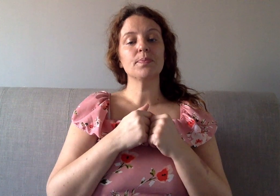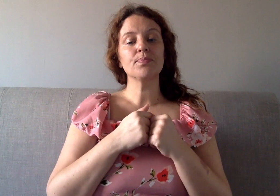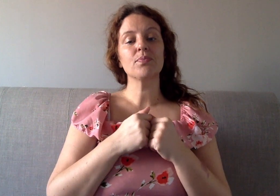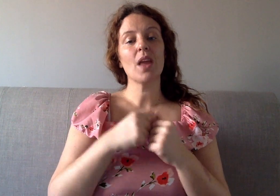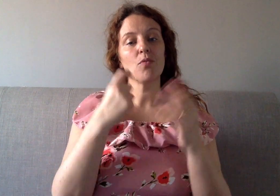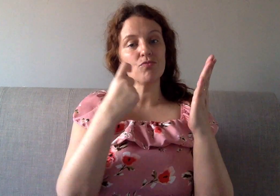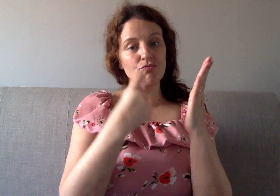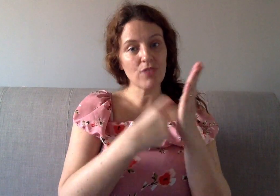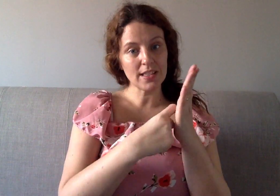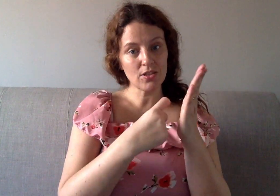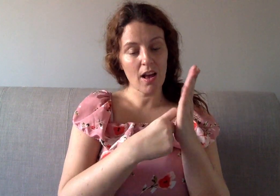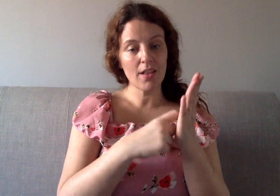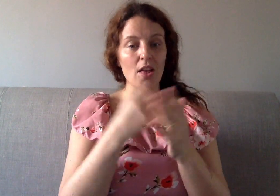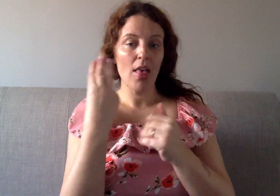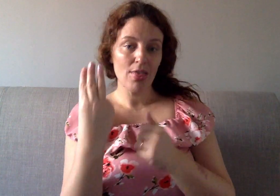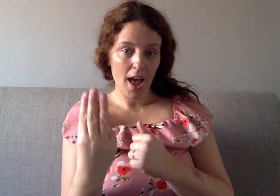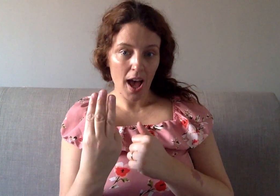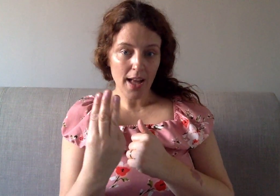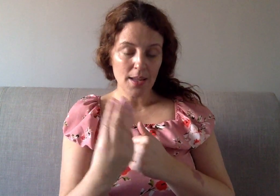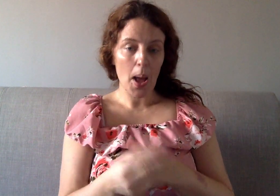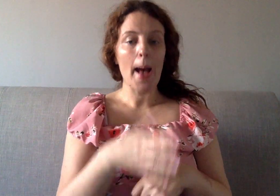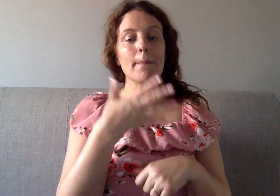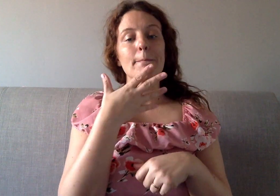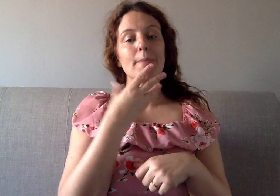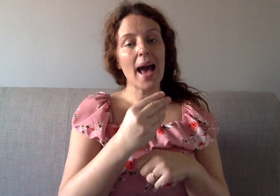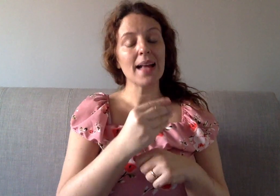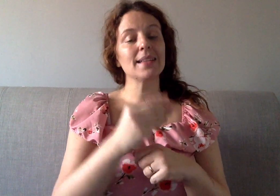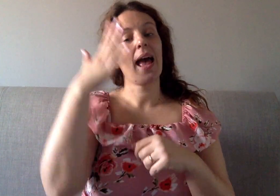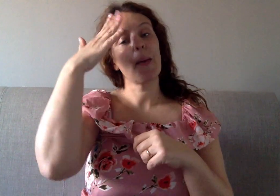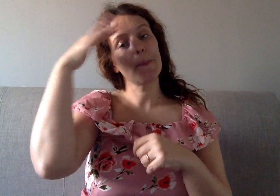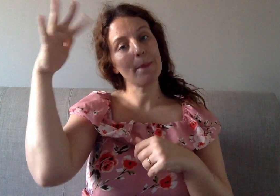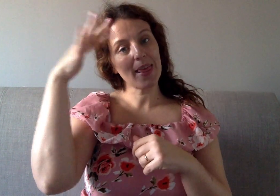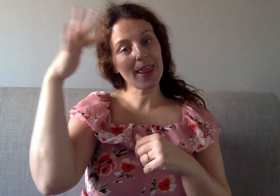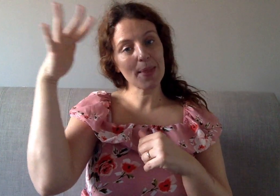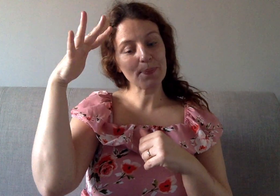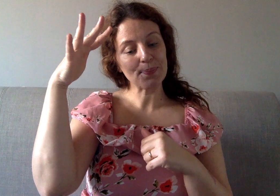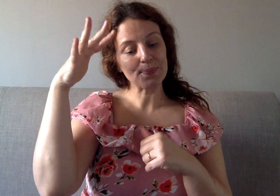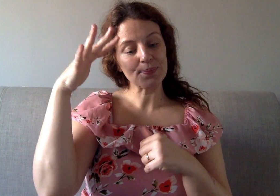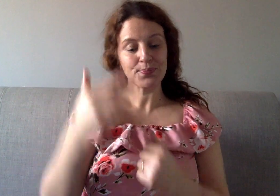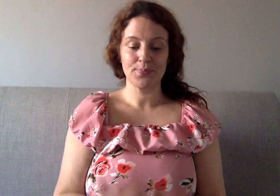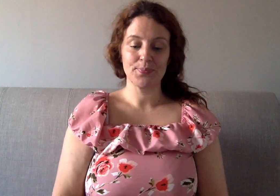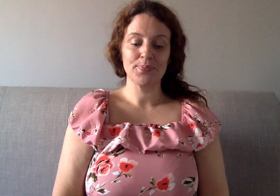The title was "Richard 3rd Man and Myth."